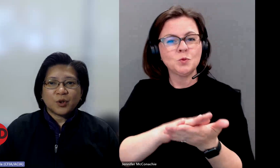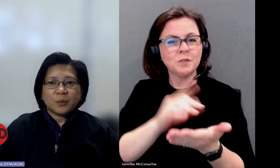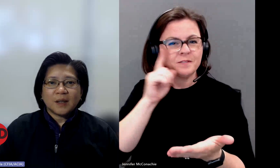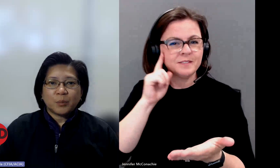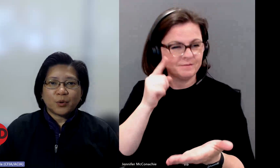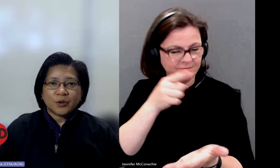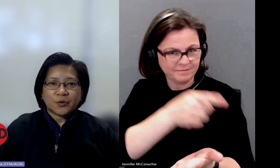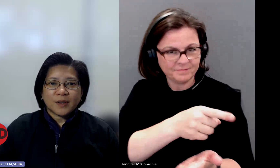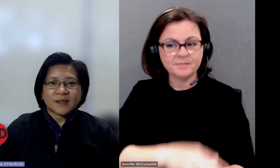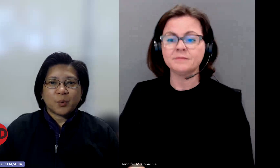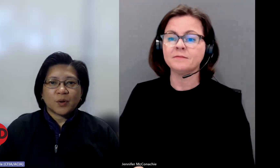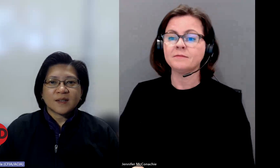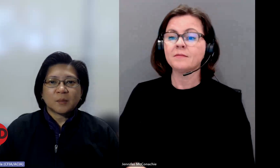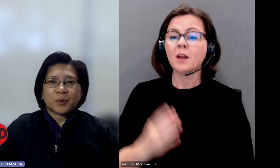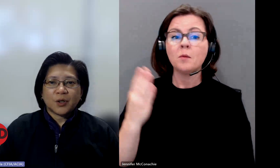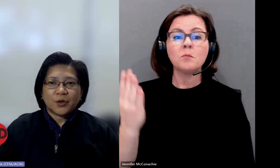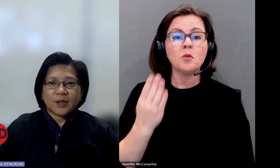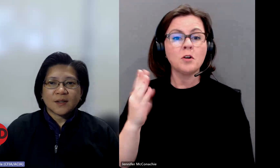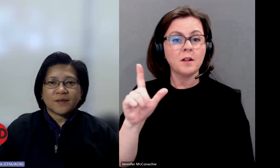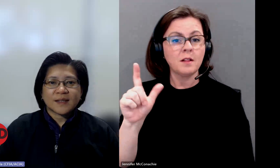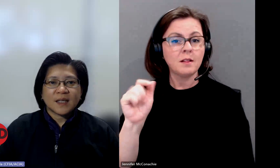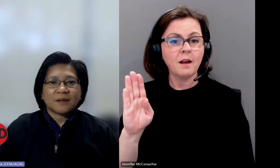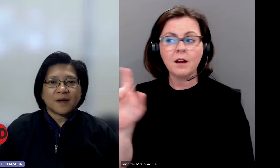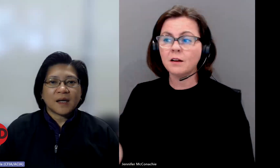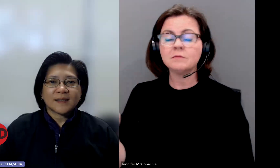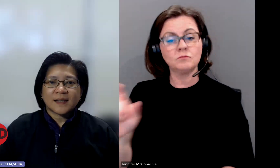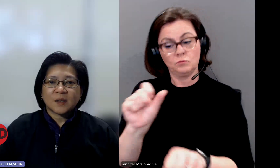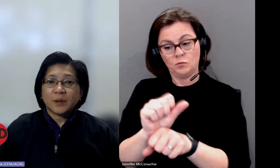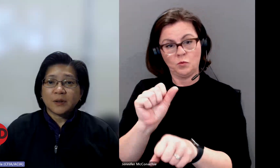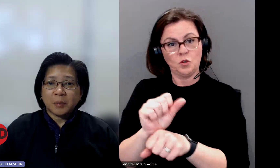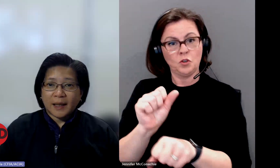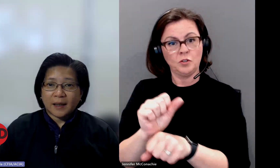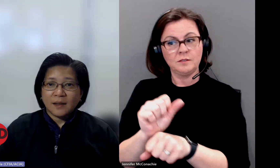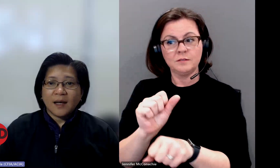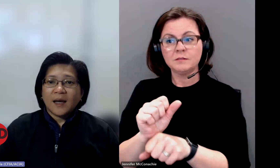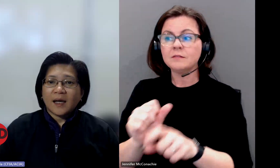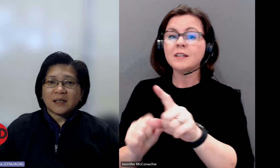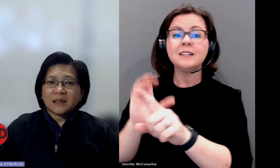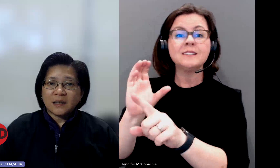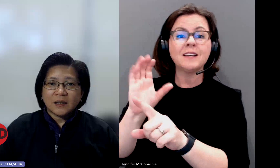The initiative at the Burnaby Laboratory supports the priorities